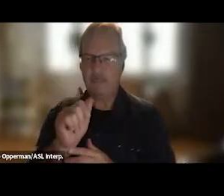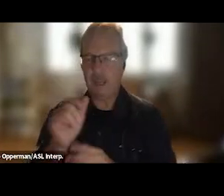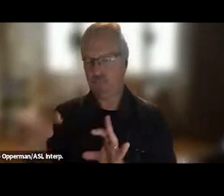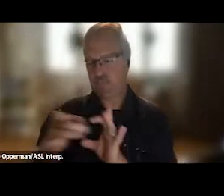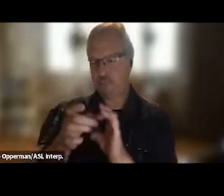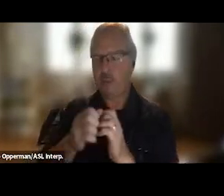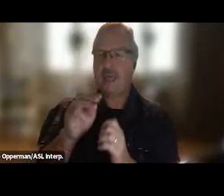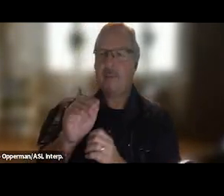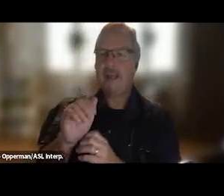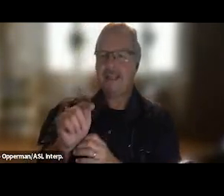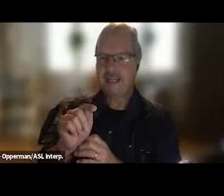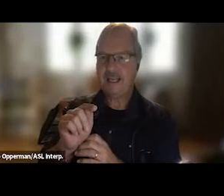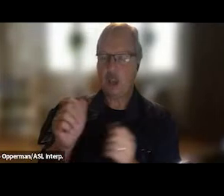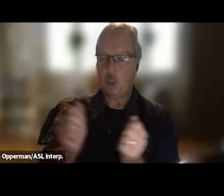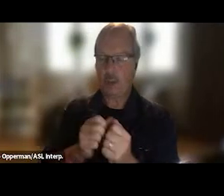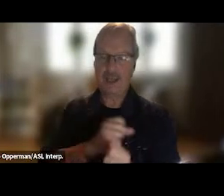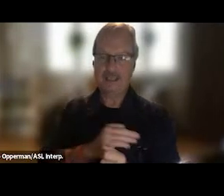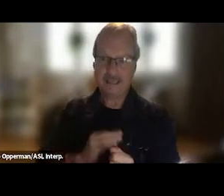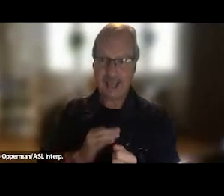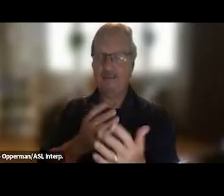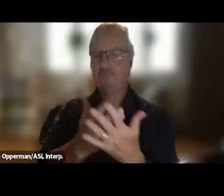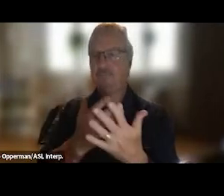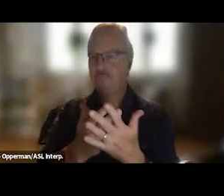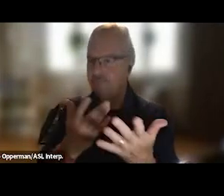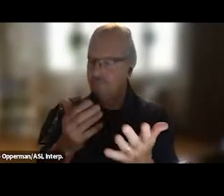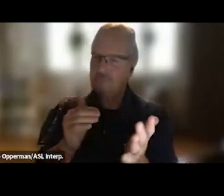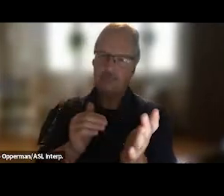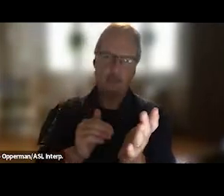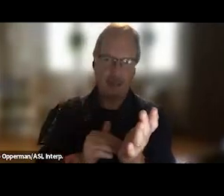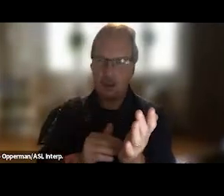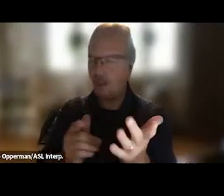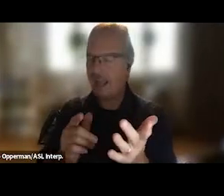with staffs corrections, with medical and with our jail population.